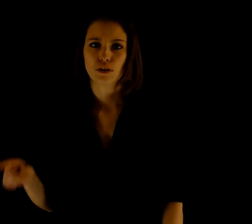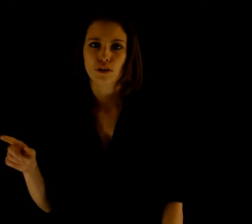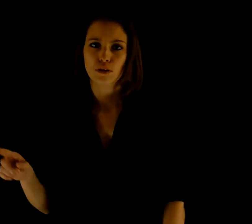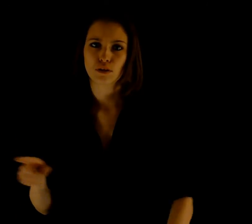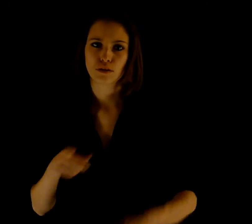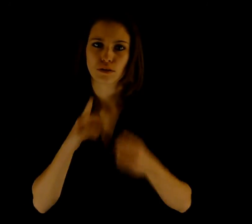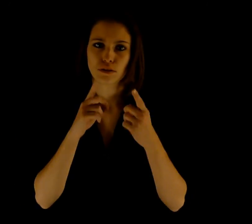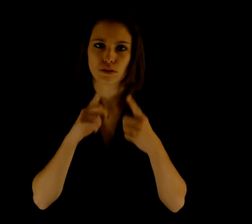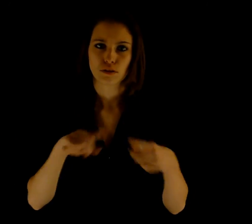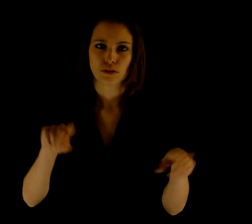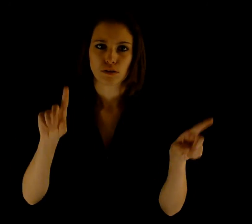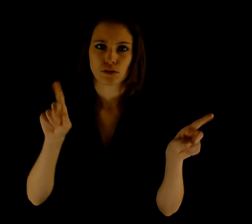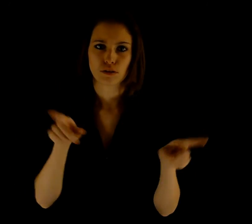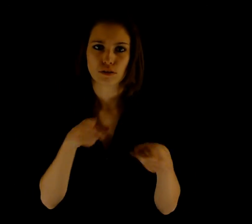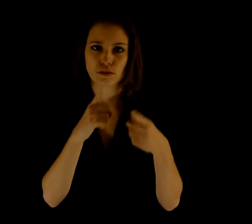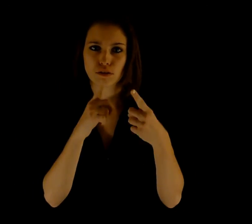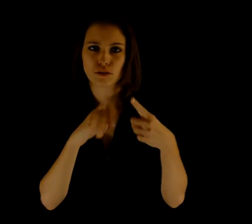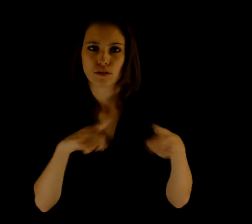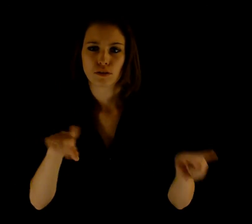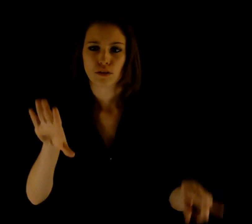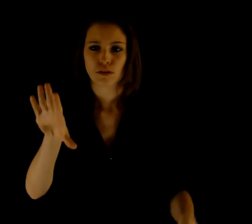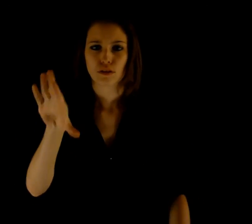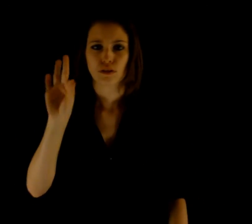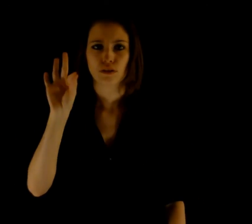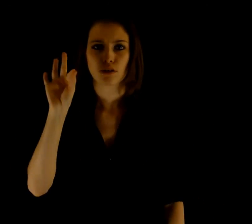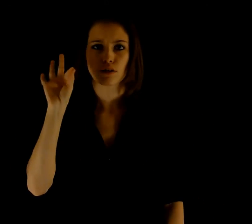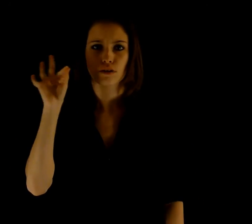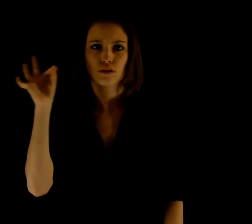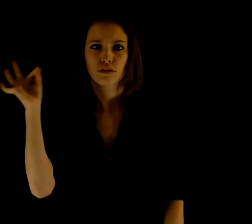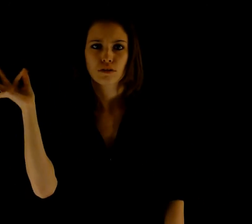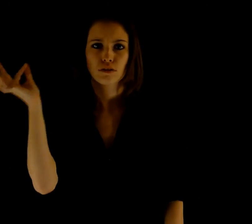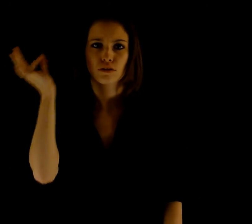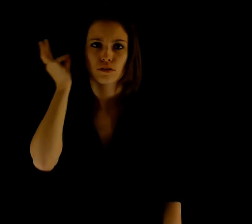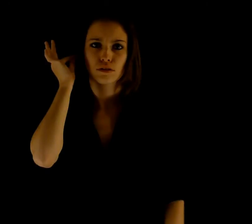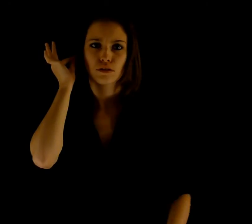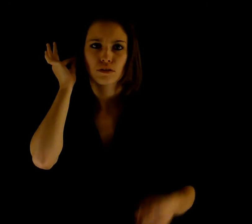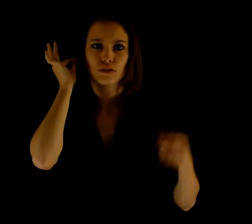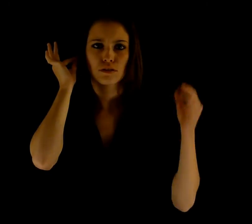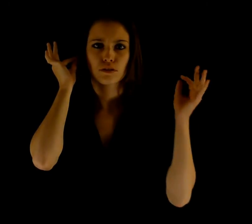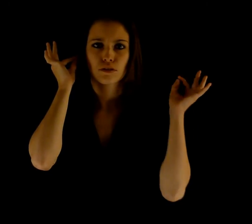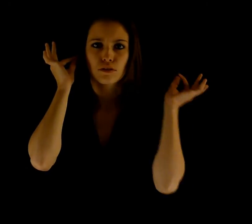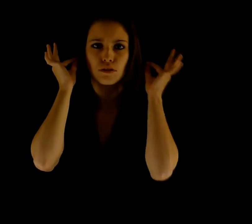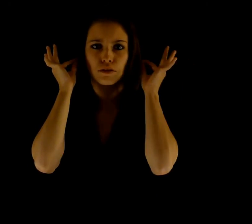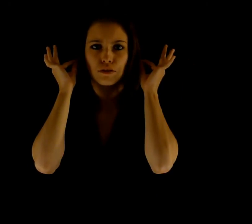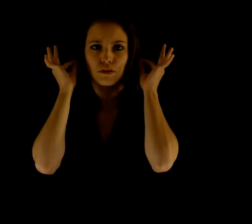HE MUSIC CHOOSE EARPHONES-WEAR He picked a soundtrack